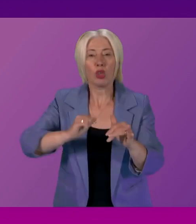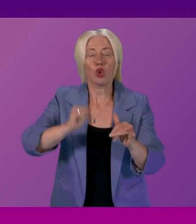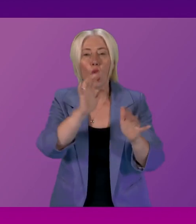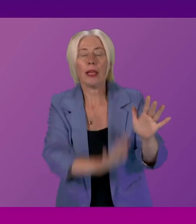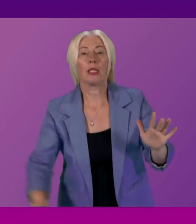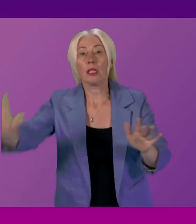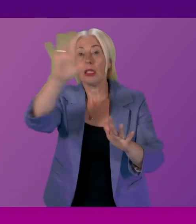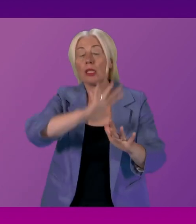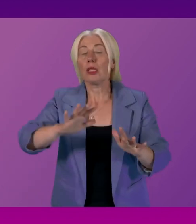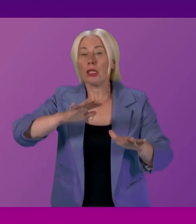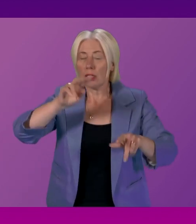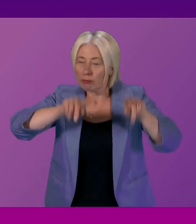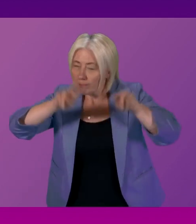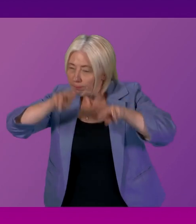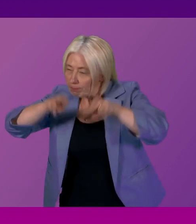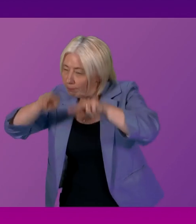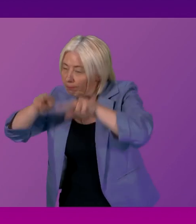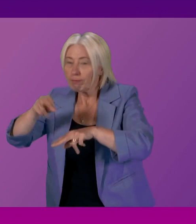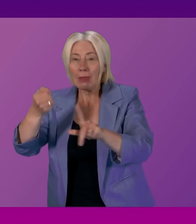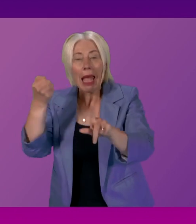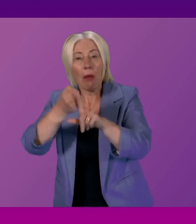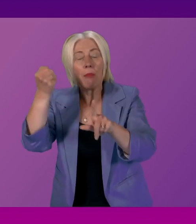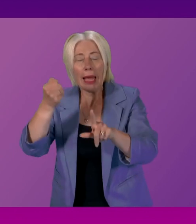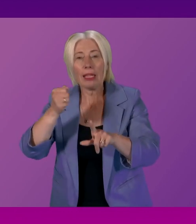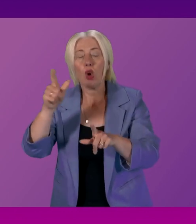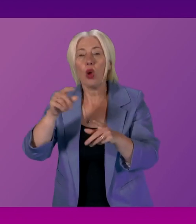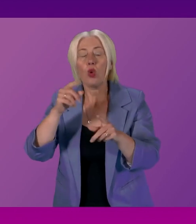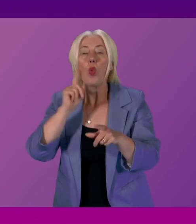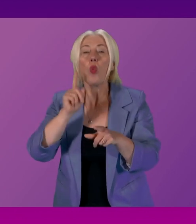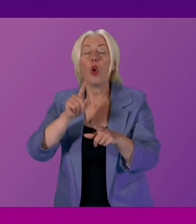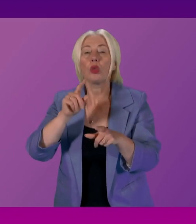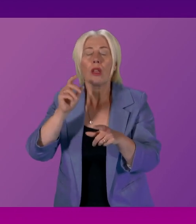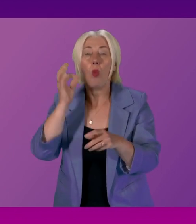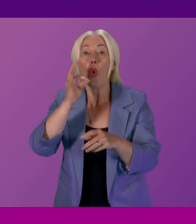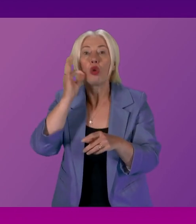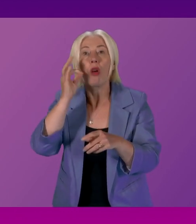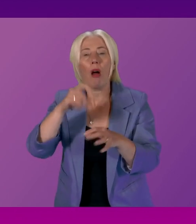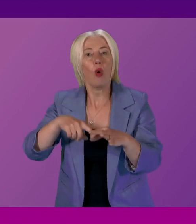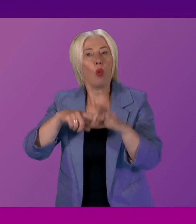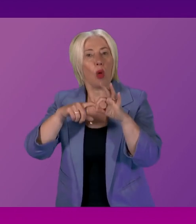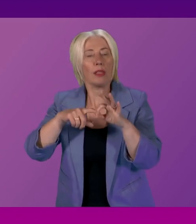study programme to assess the impacts of its assets on water quality during the period 2015 to 2021.